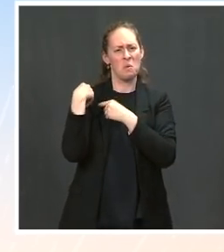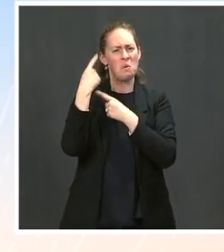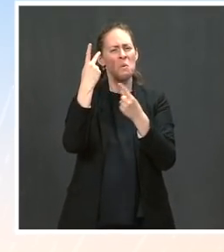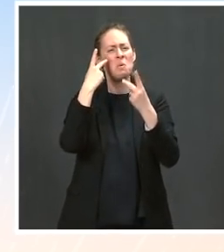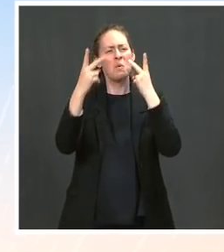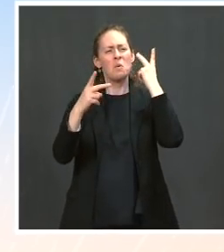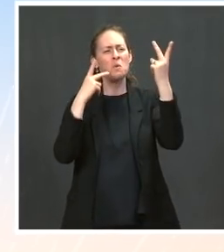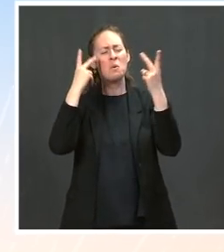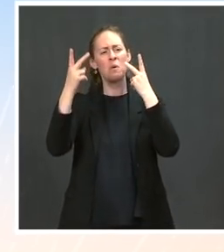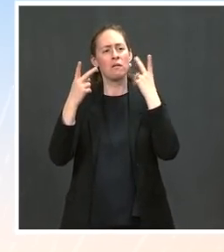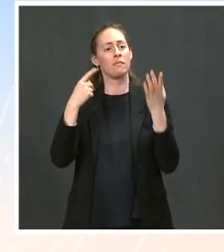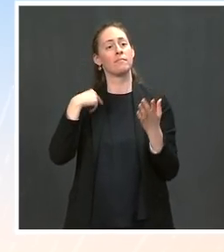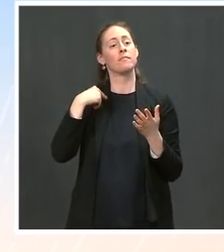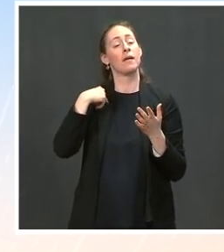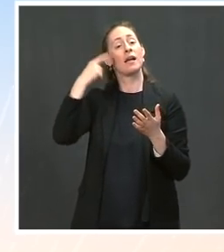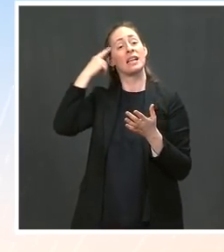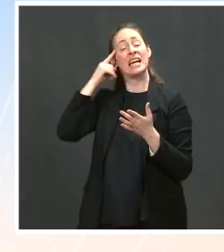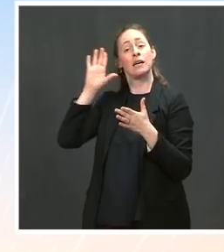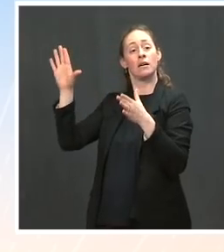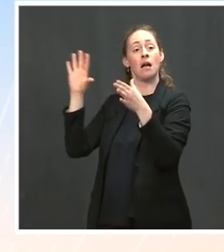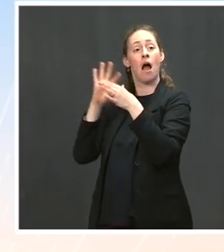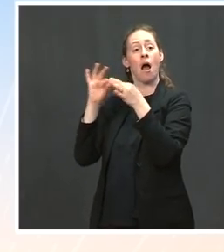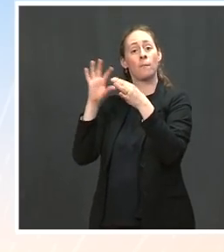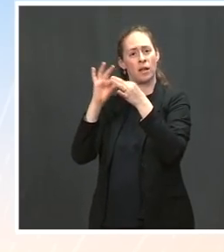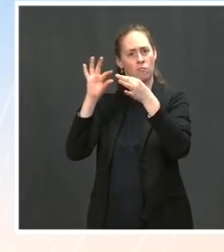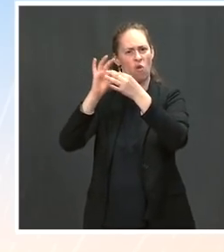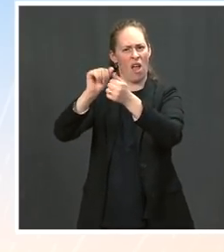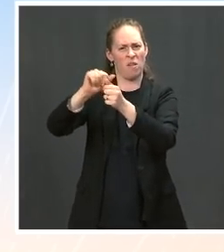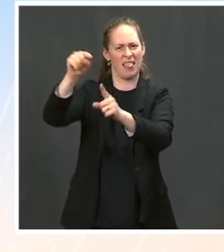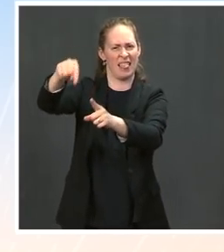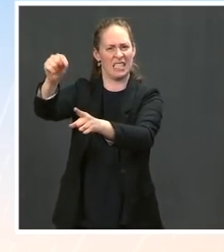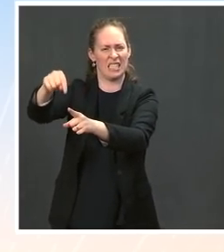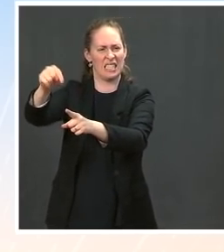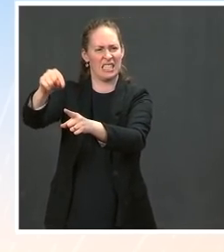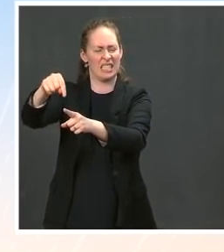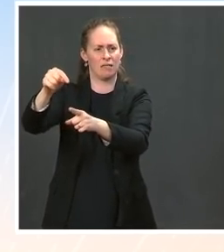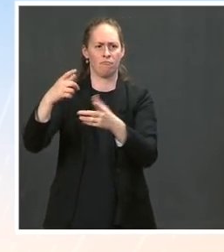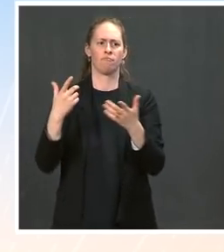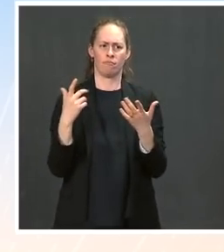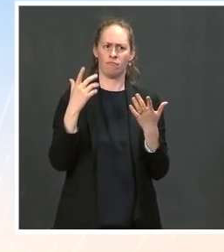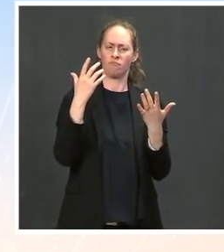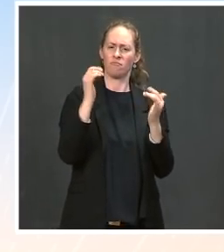But again, we're not trying to provide greater information about predictions of a verdict.